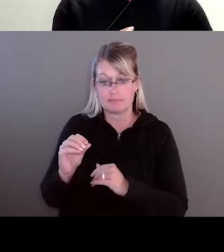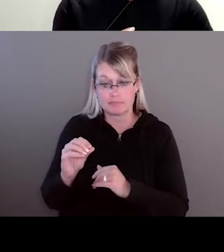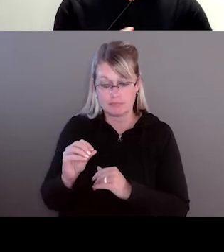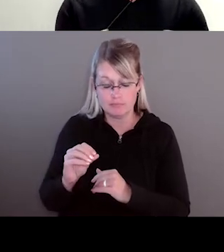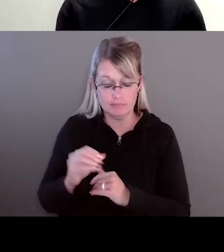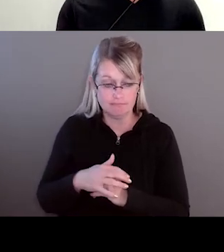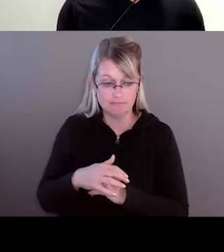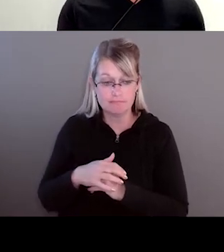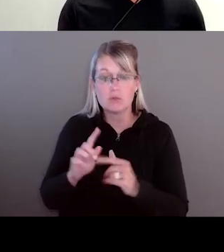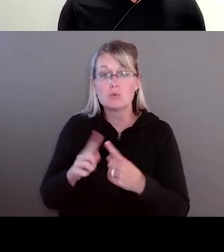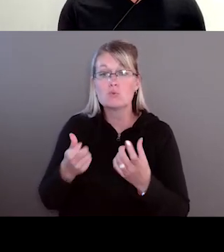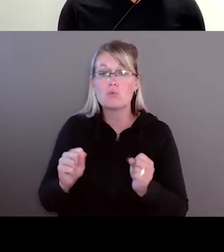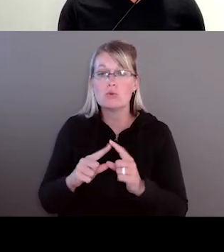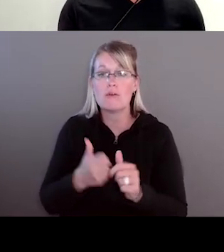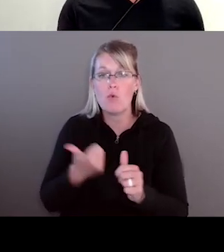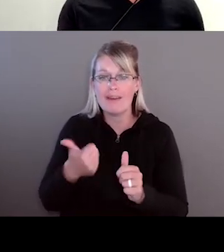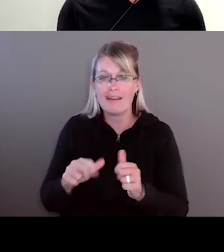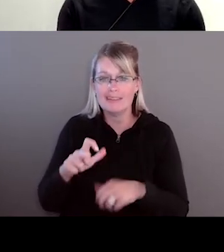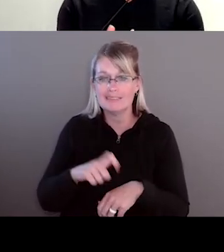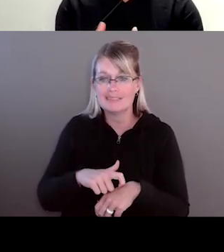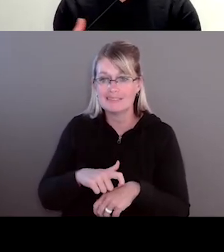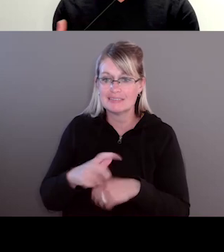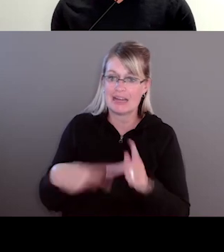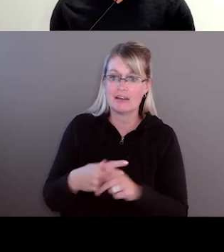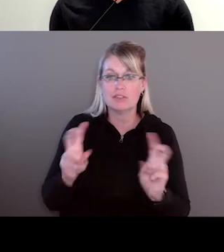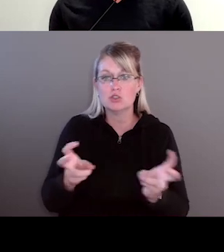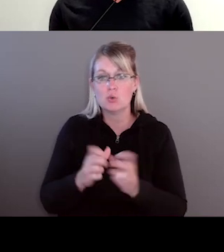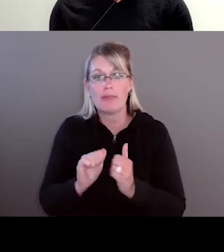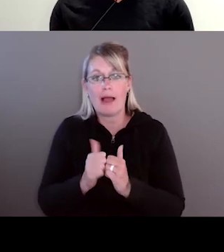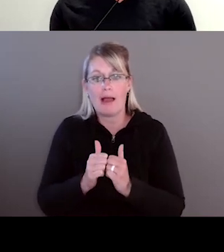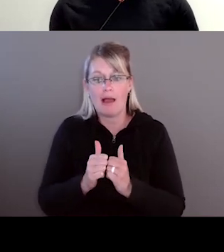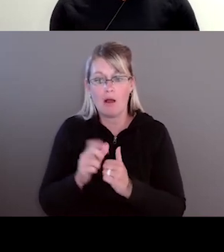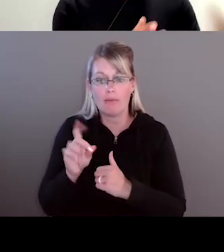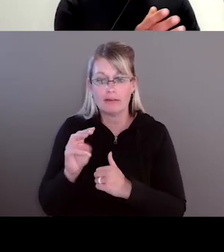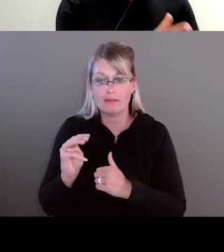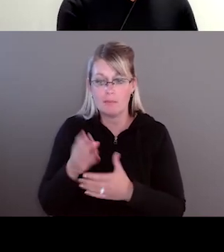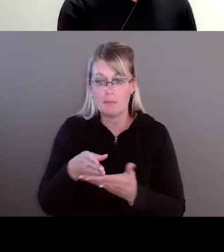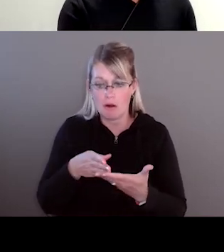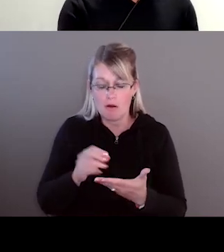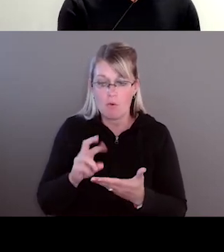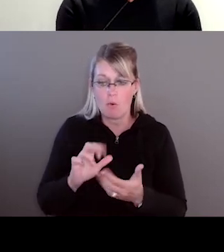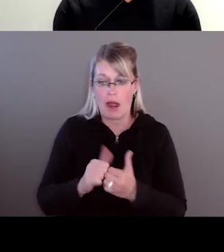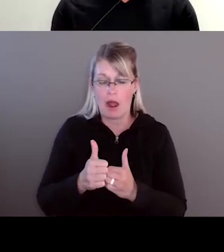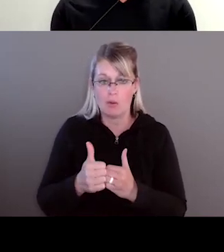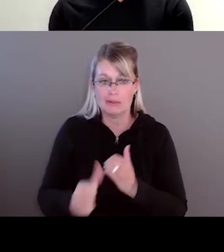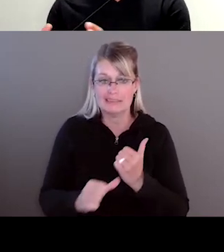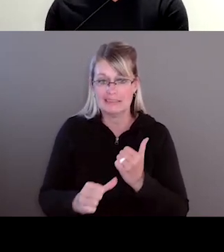To try to avoid any type of issues with how it gets parsed, how assistive tech may interact